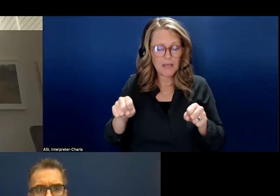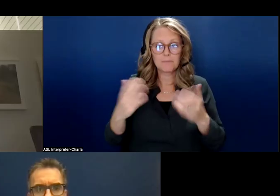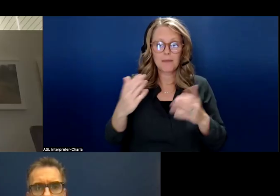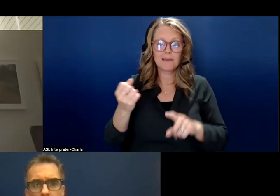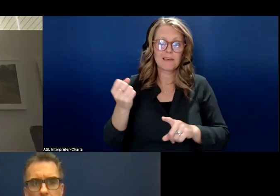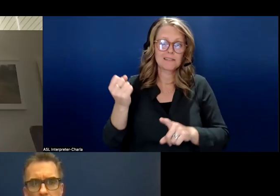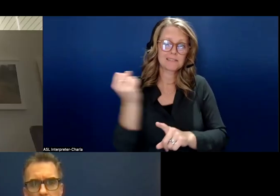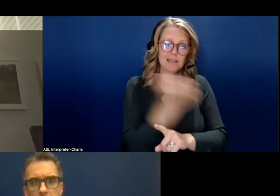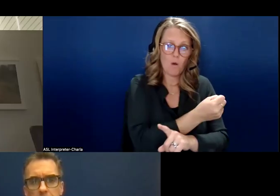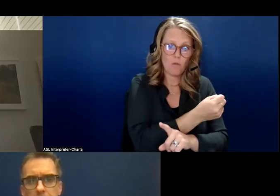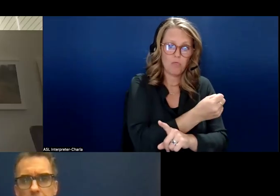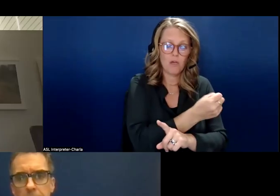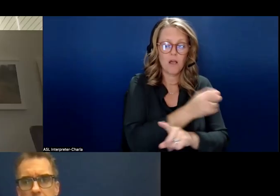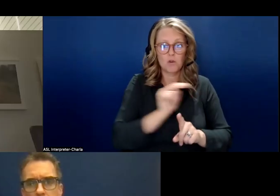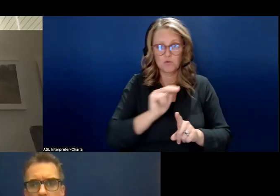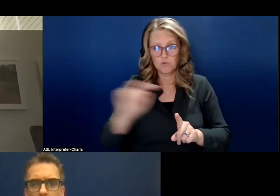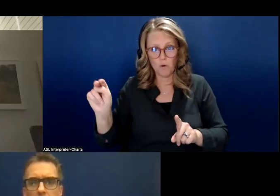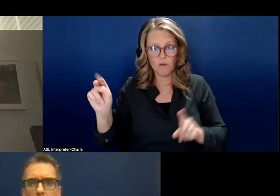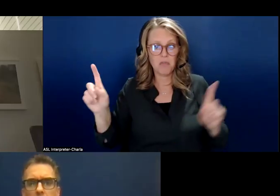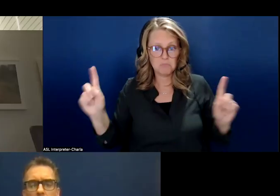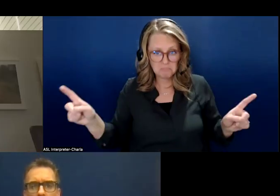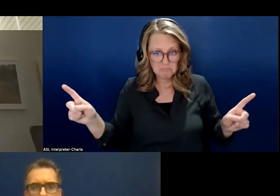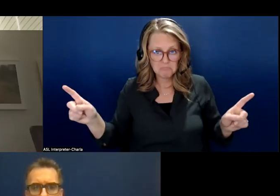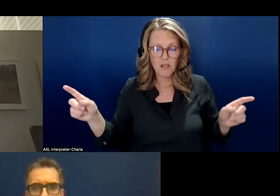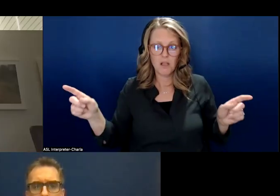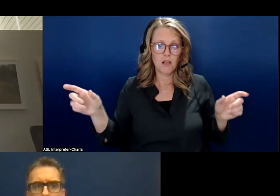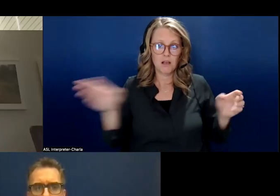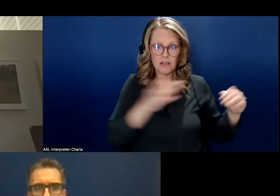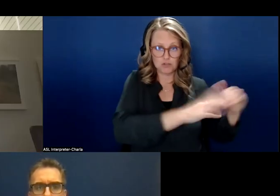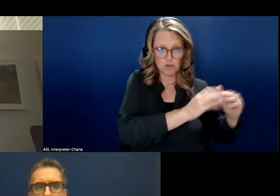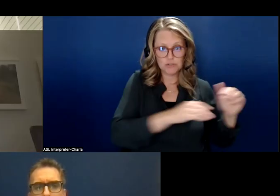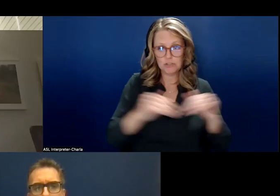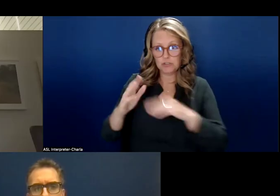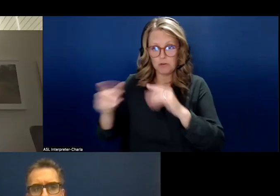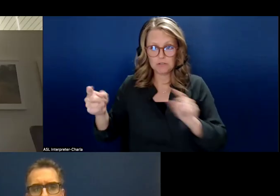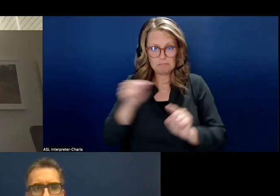and all the way in the north and then you come in into the middle or something like that. So that it's, you know,